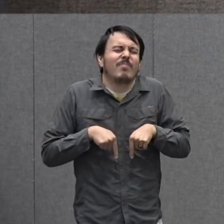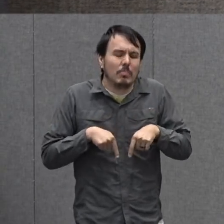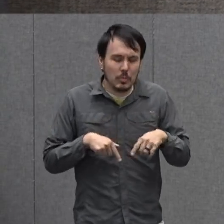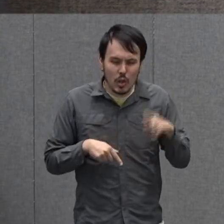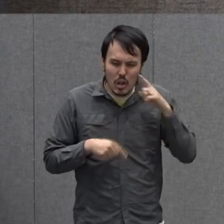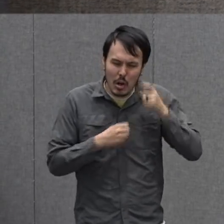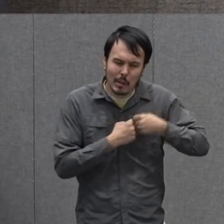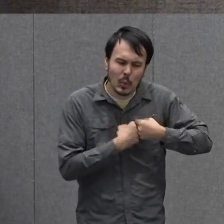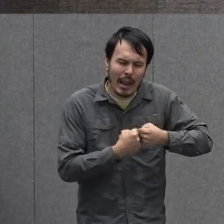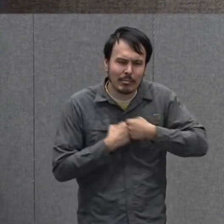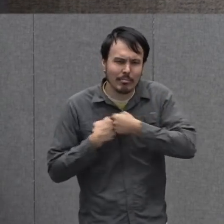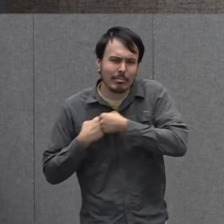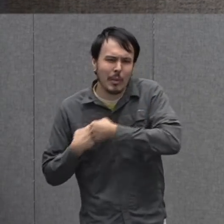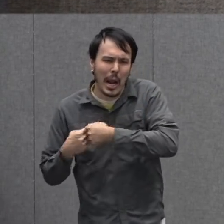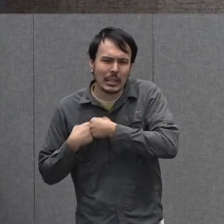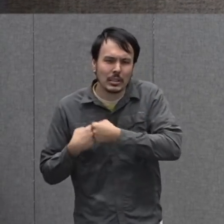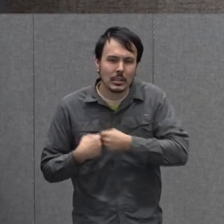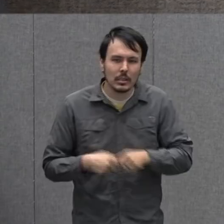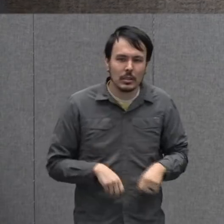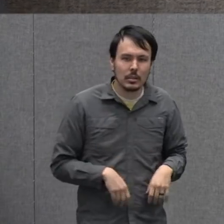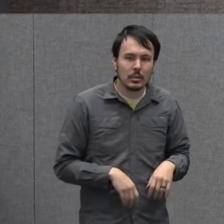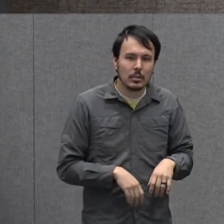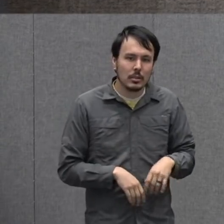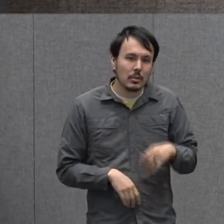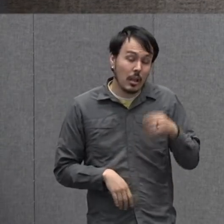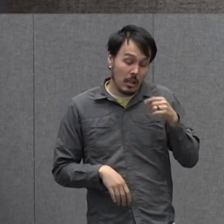Snick, snack went the bolts on the door.